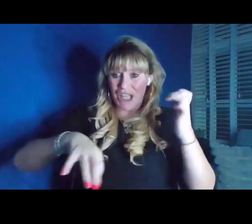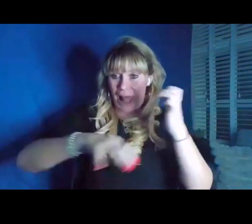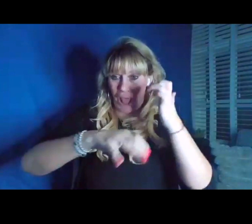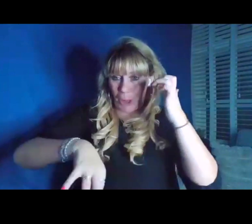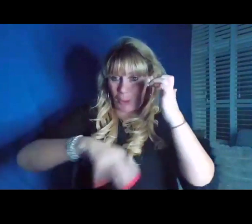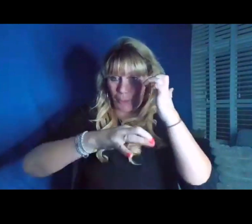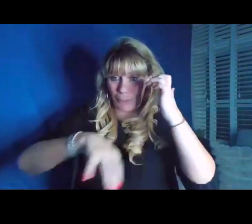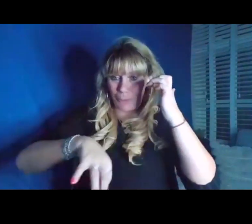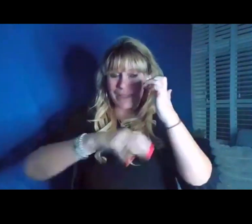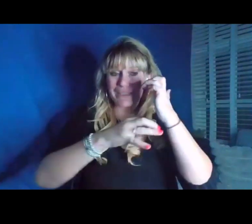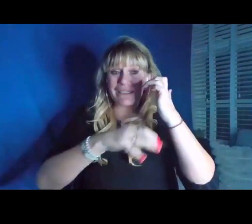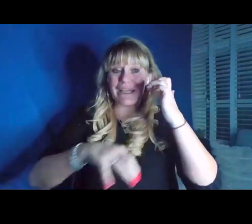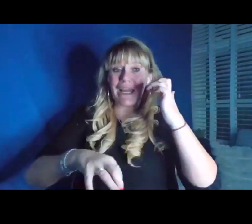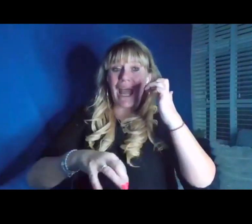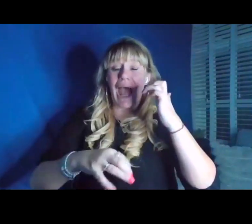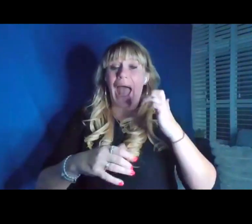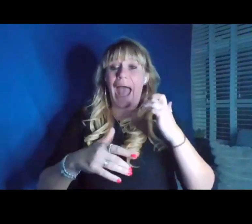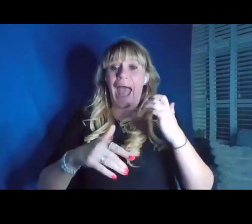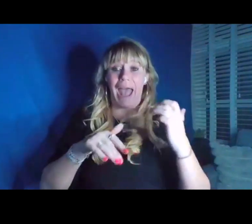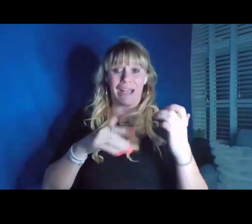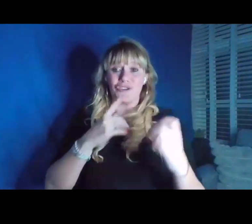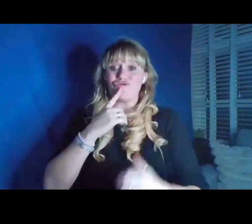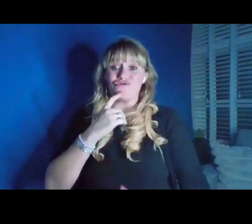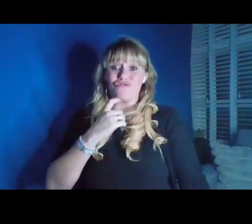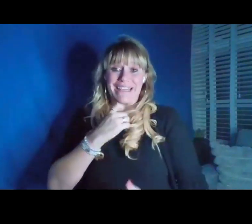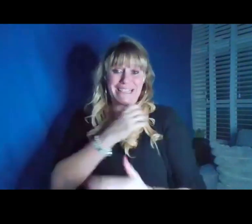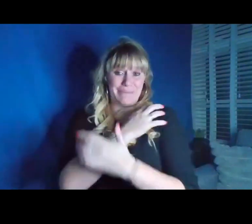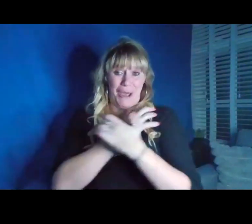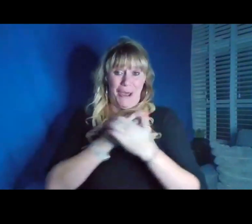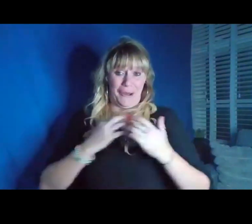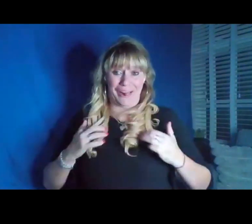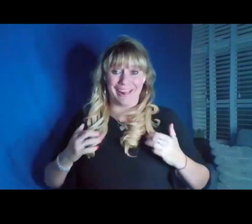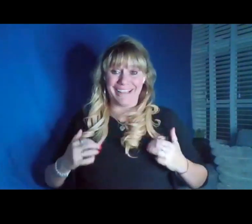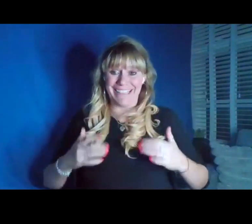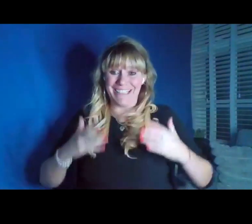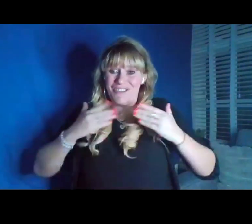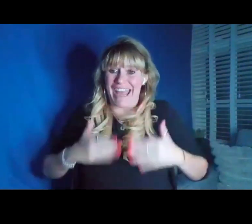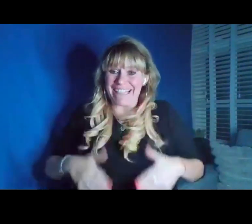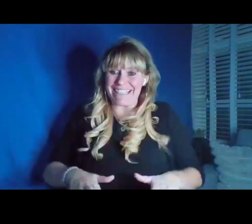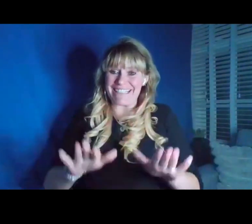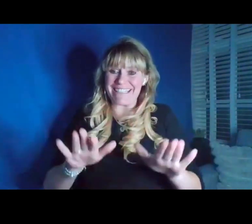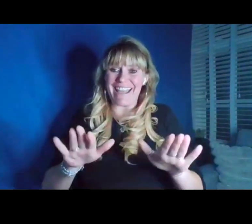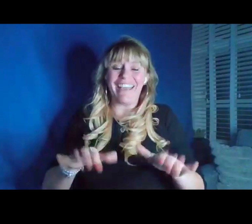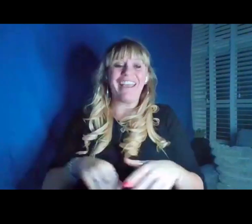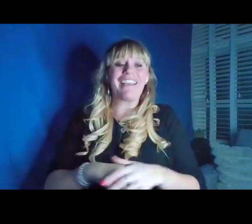it even more special, especially where I feel safe